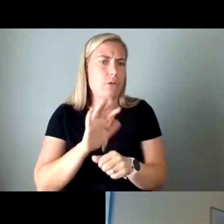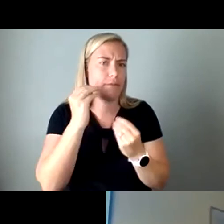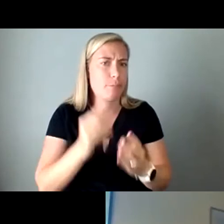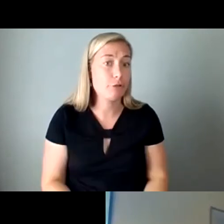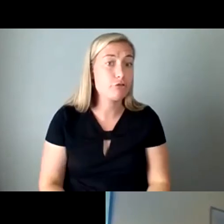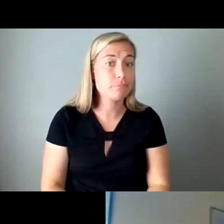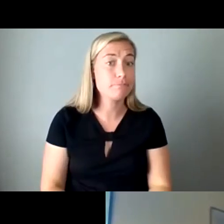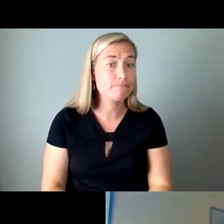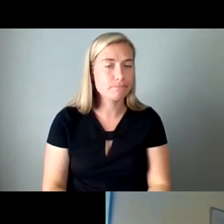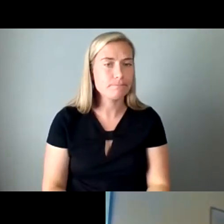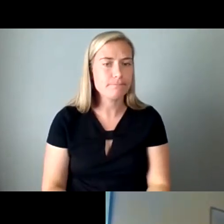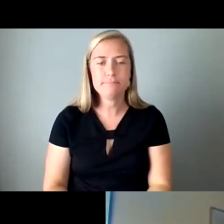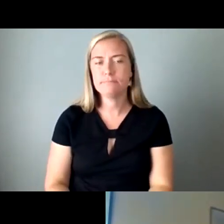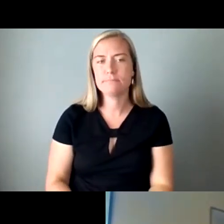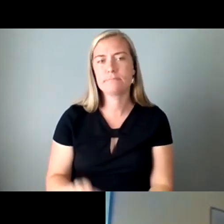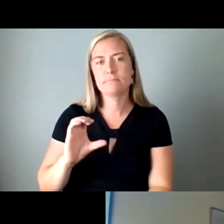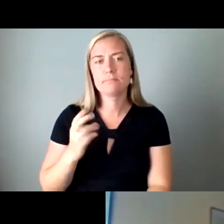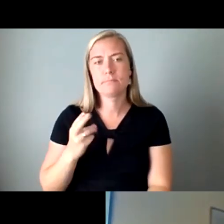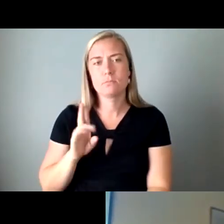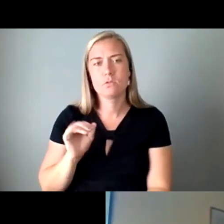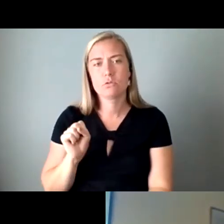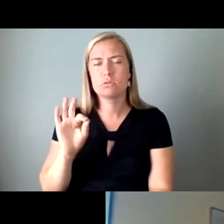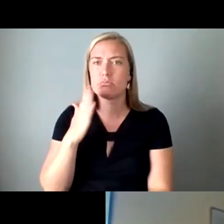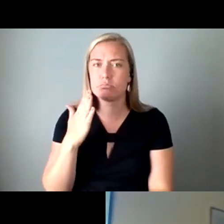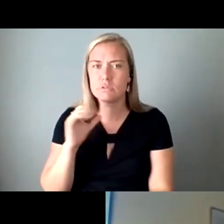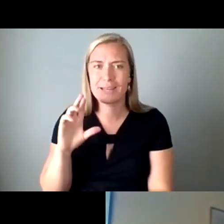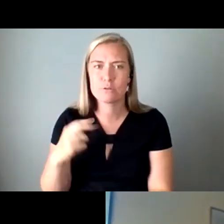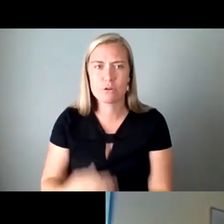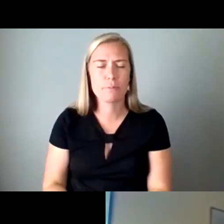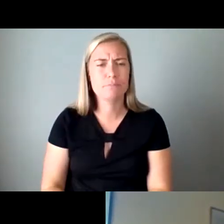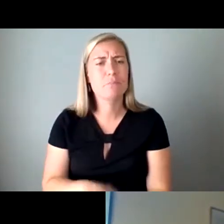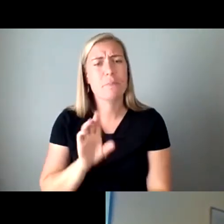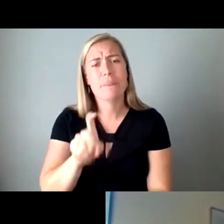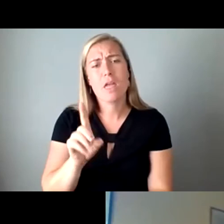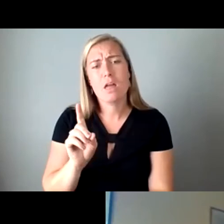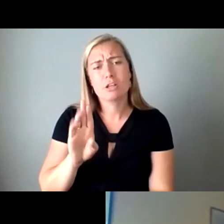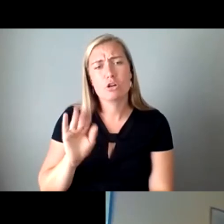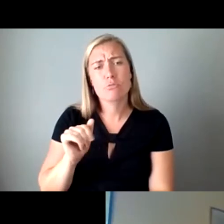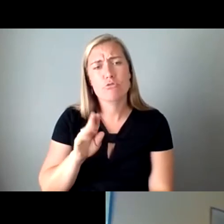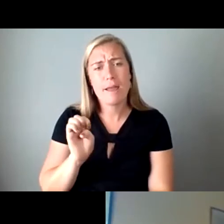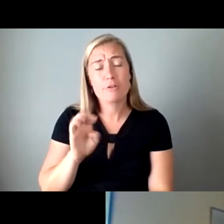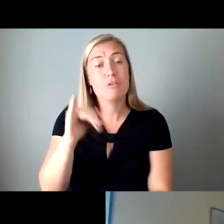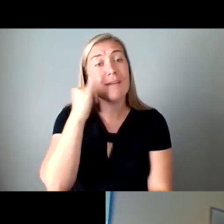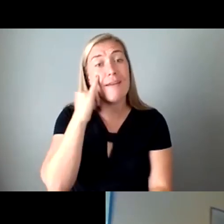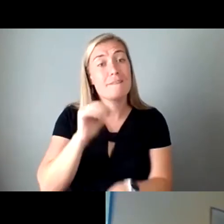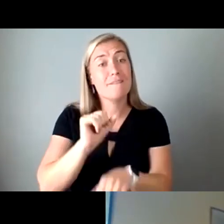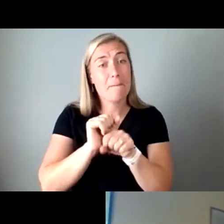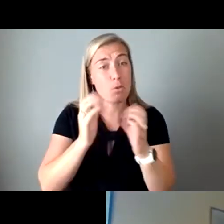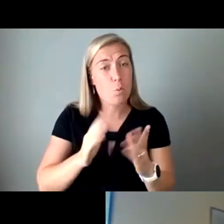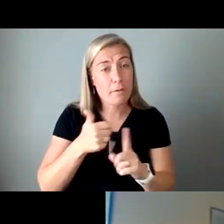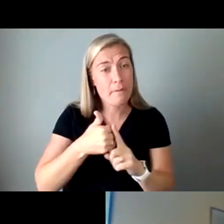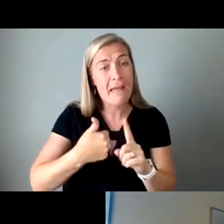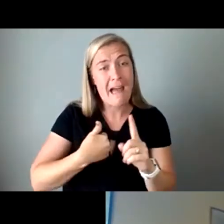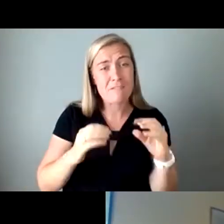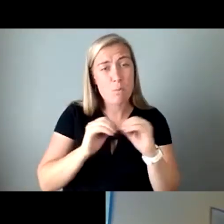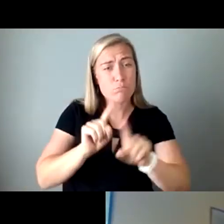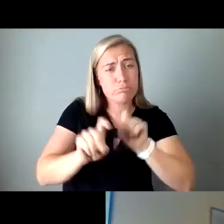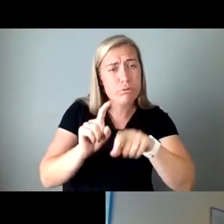Great thank you Sarah. Dr. Branche "If an employee has more questions about the vaccine and vaccine